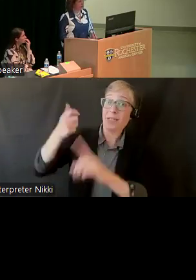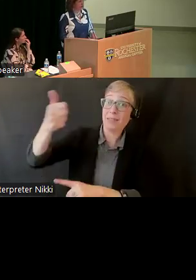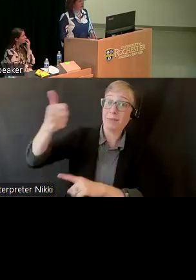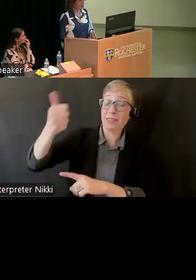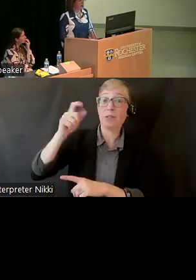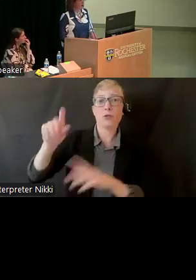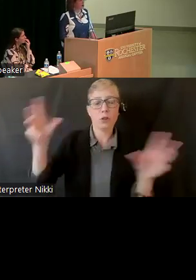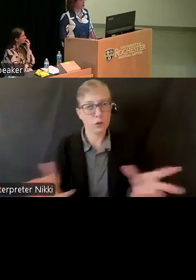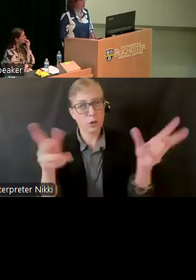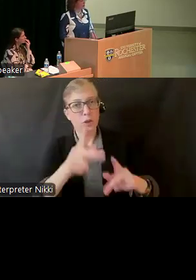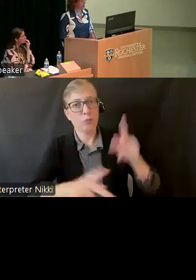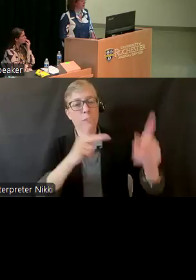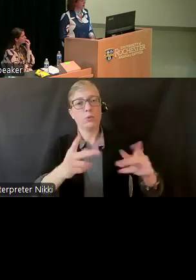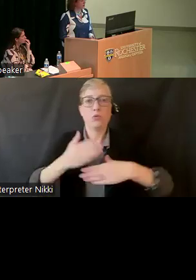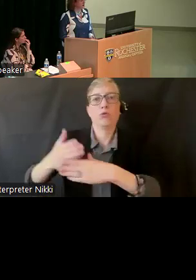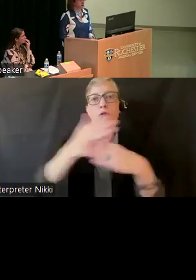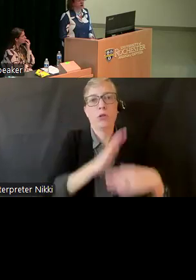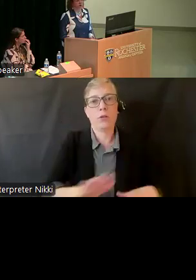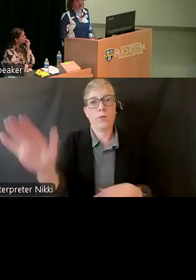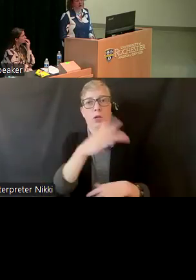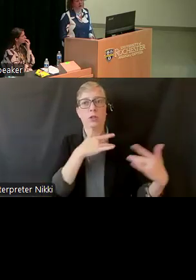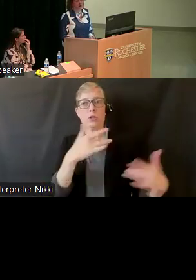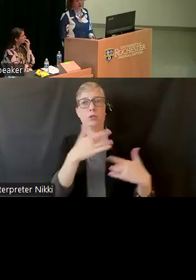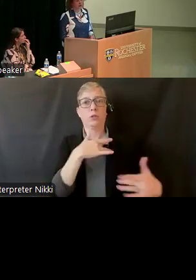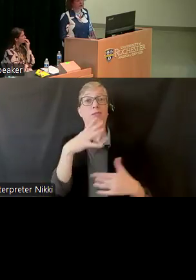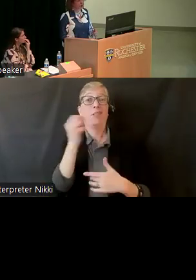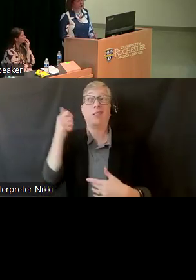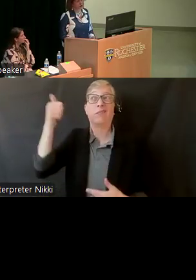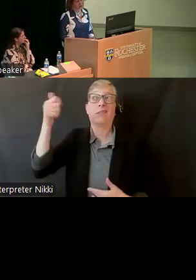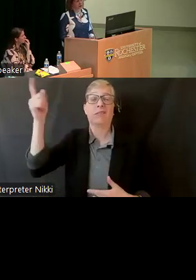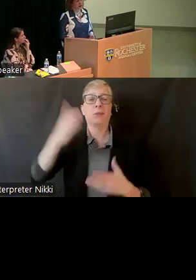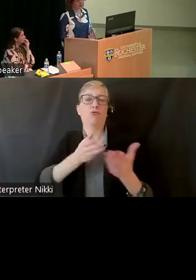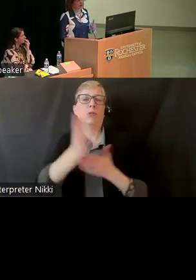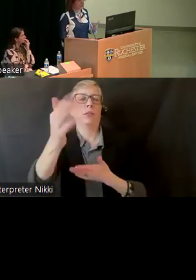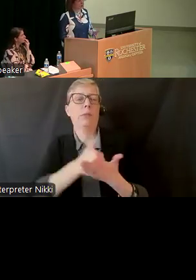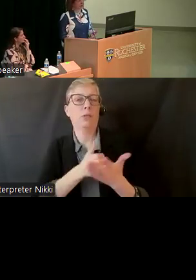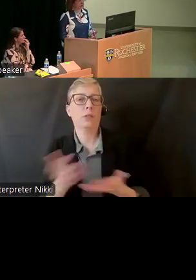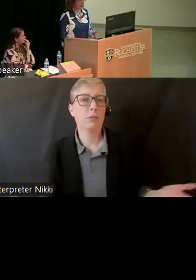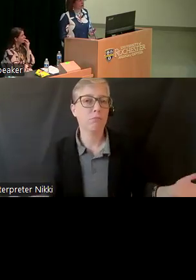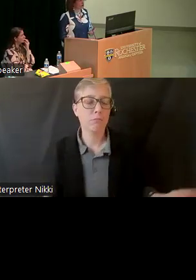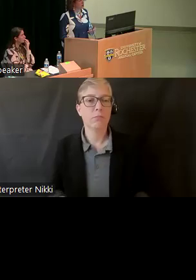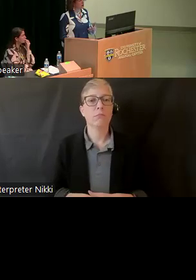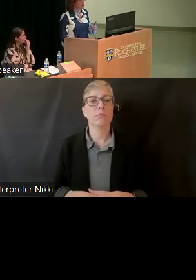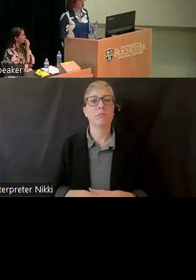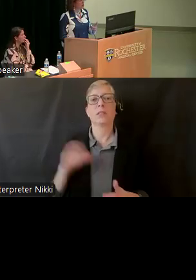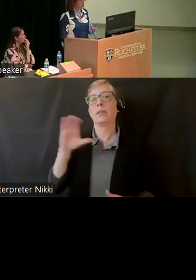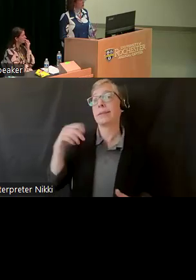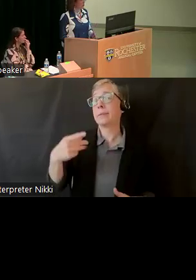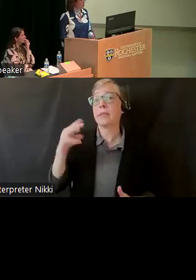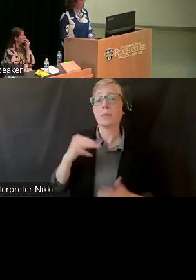were and also to have a level of transparency what CPM meant what the salary changes meant